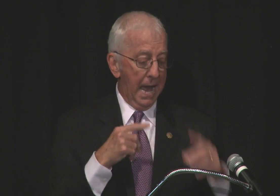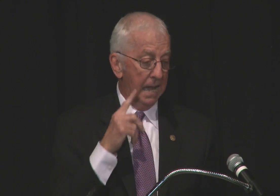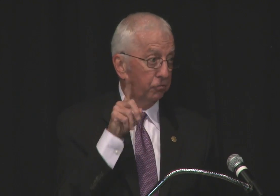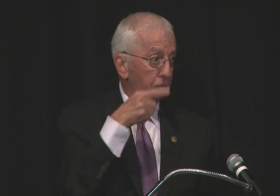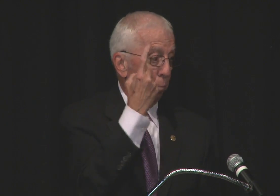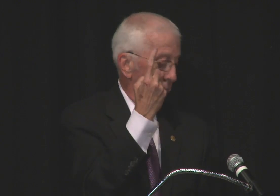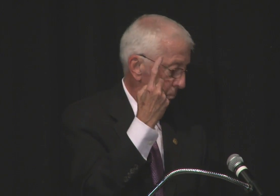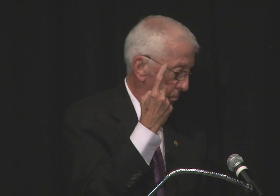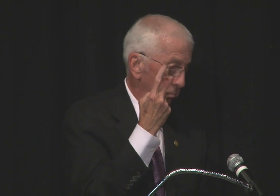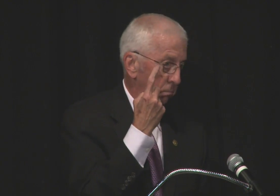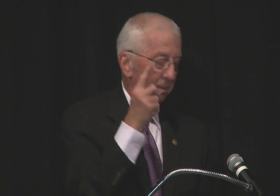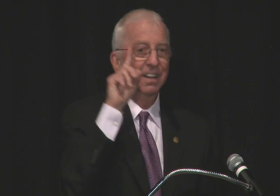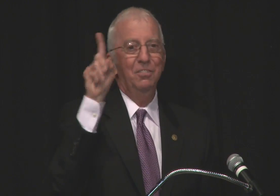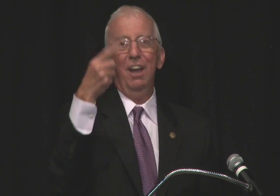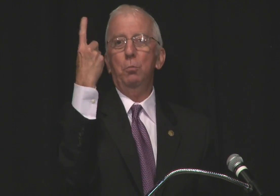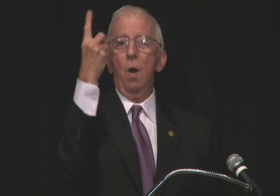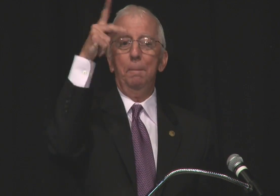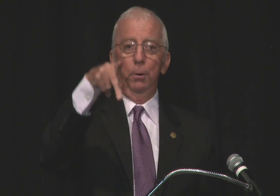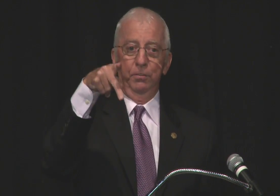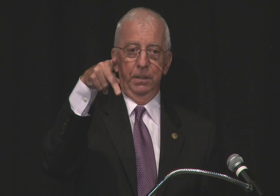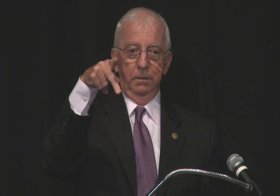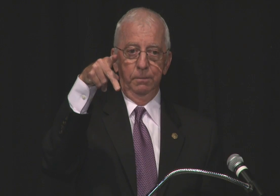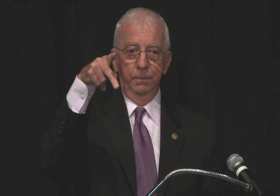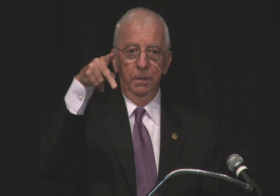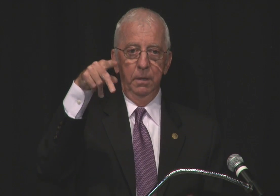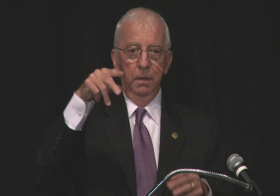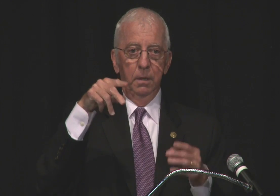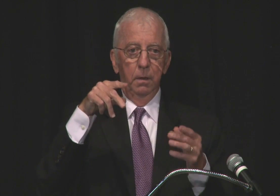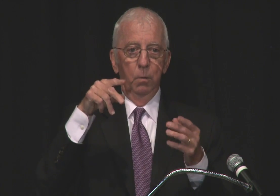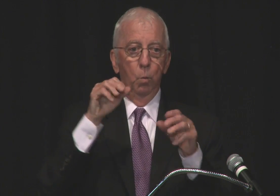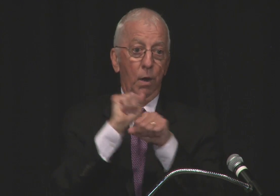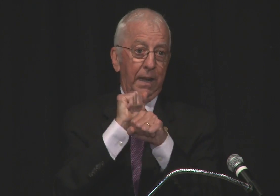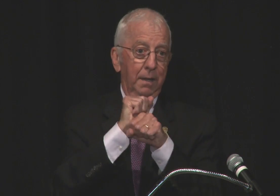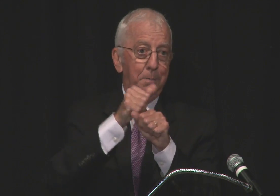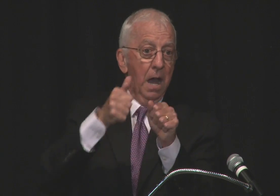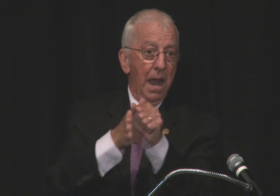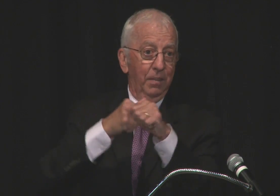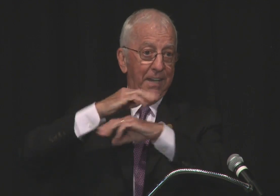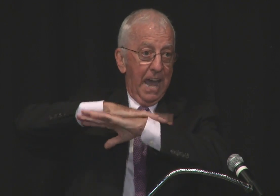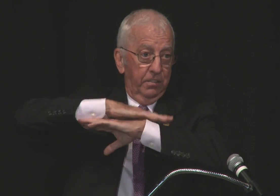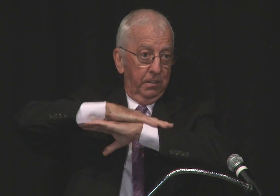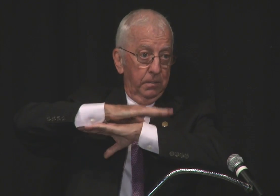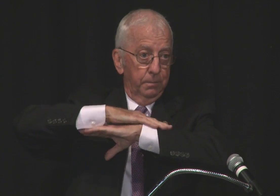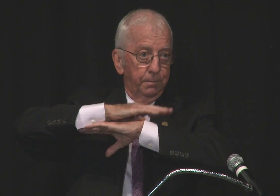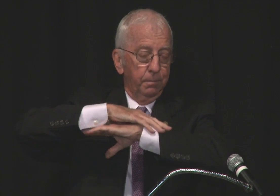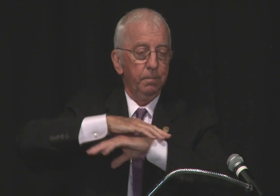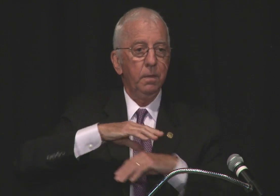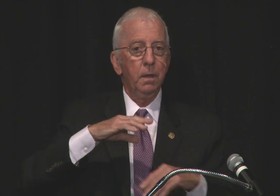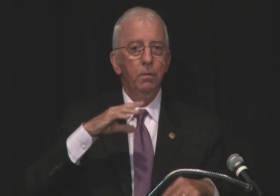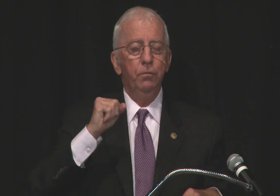And just, just one person working behind the desk.